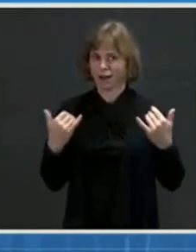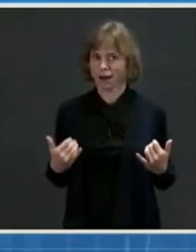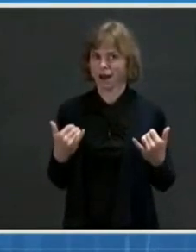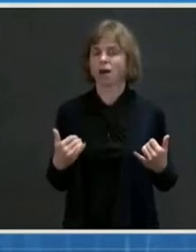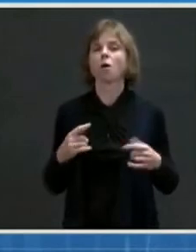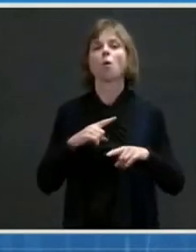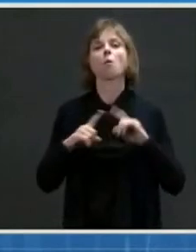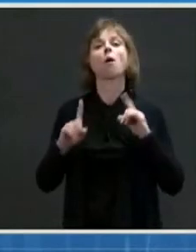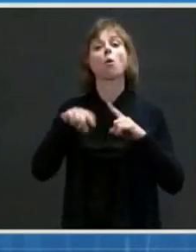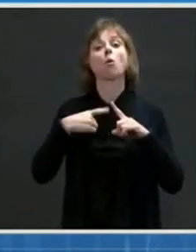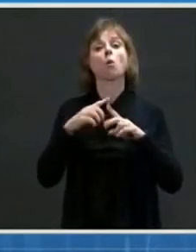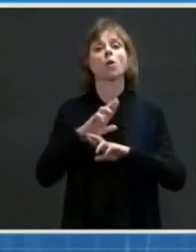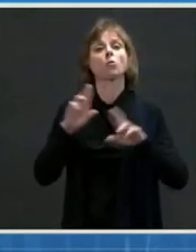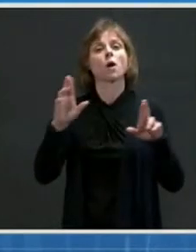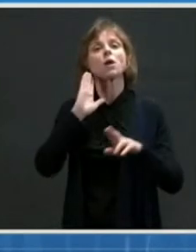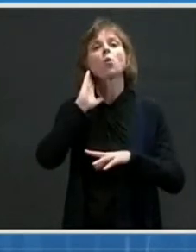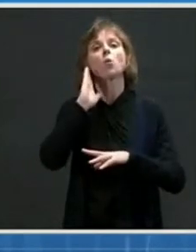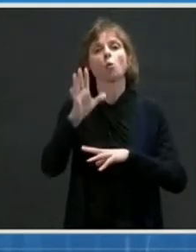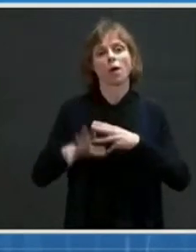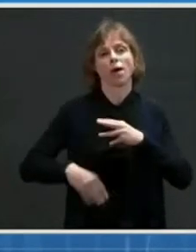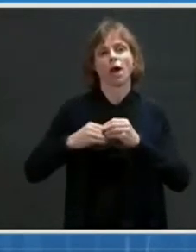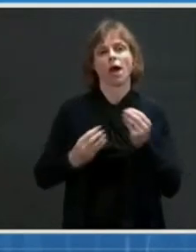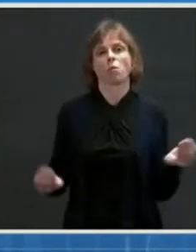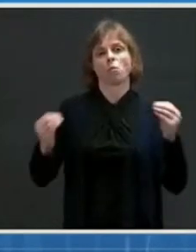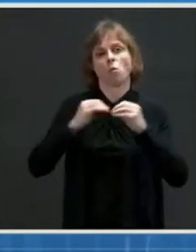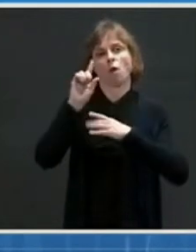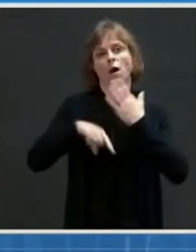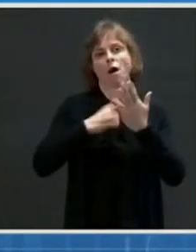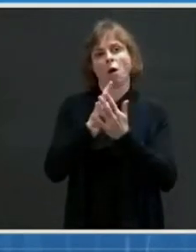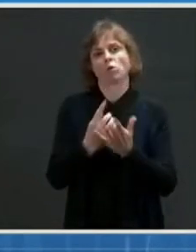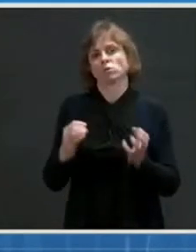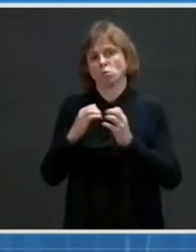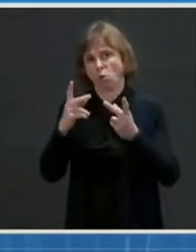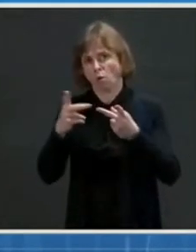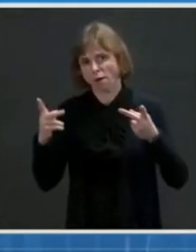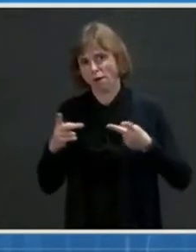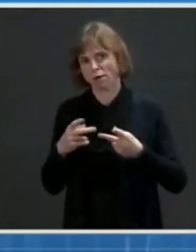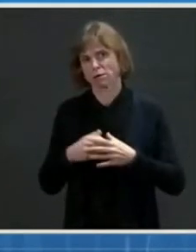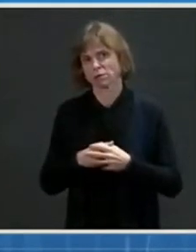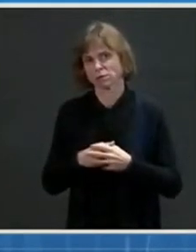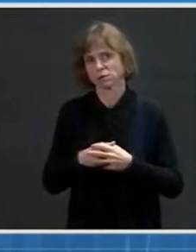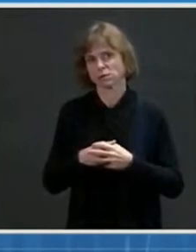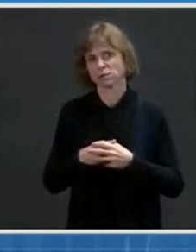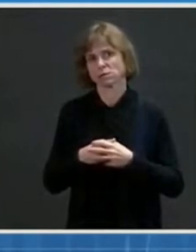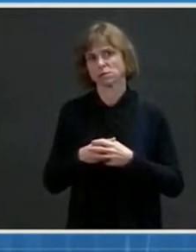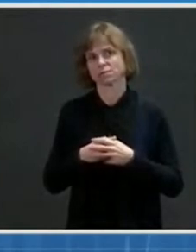NOW REOPENED. AUSTIN PUBLIC HEALTH DOES NOT BELIEVE IT IS SAFE TO REOPEN. THEY WILL INCLUDE EXTENDED